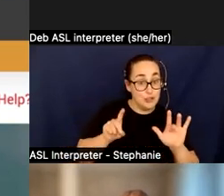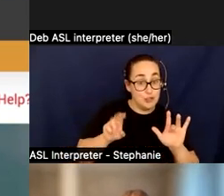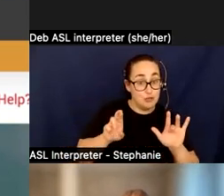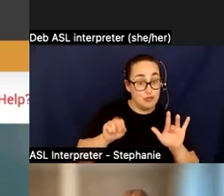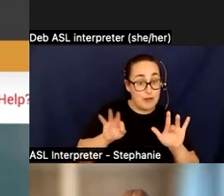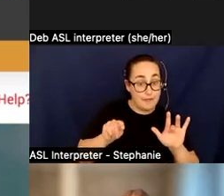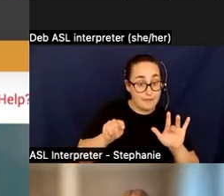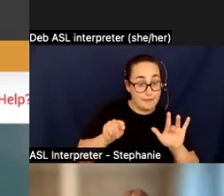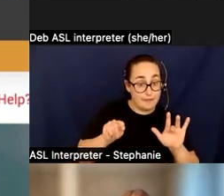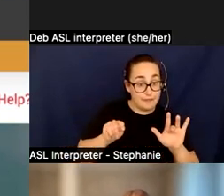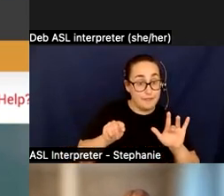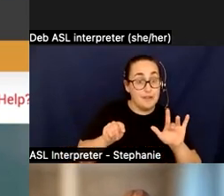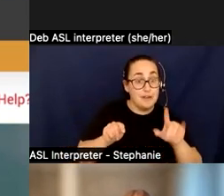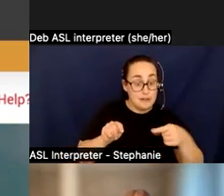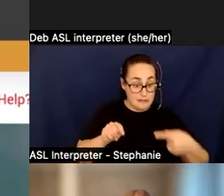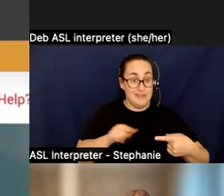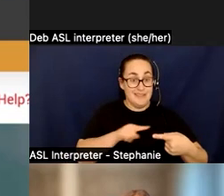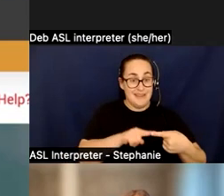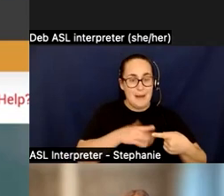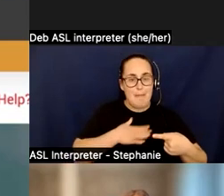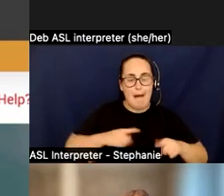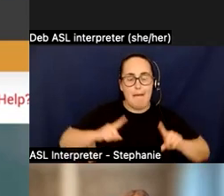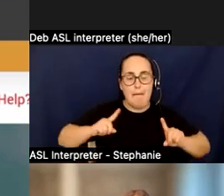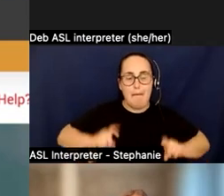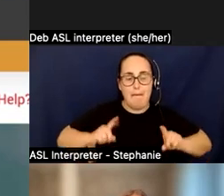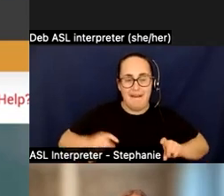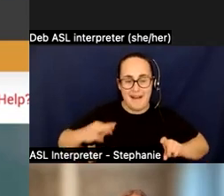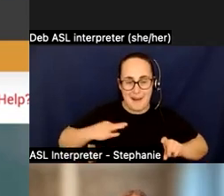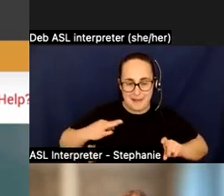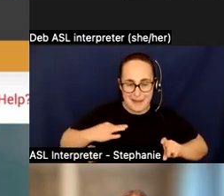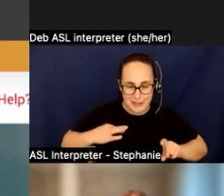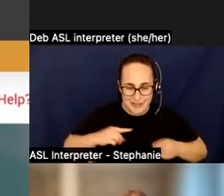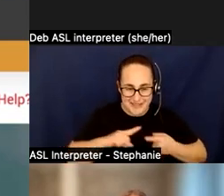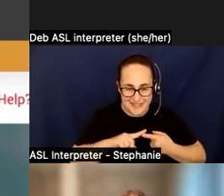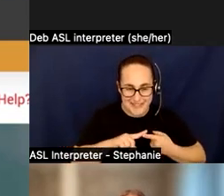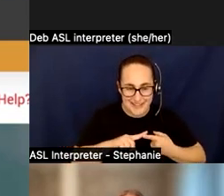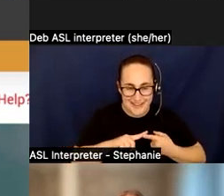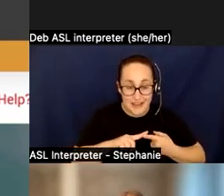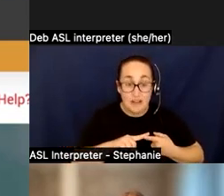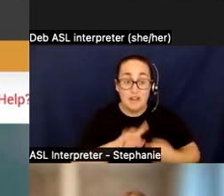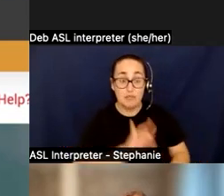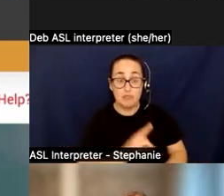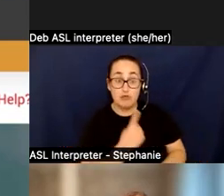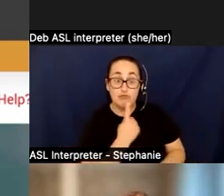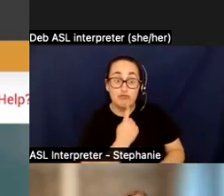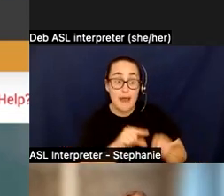test application in there, that I've started. I can go back to this and edit it as many times as